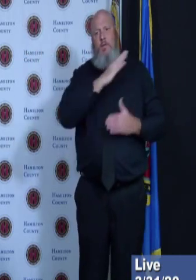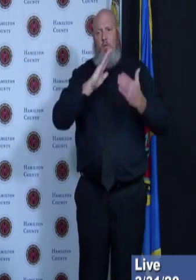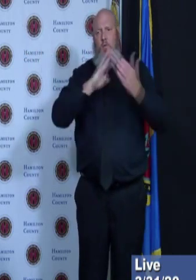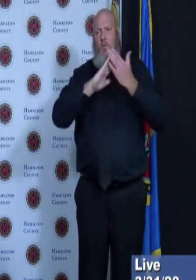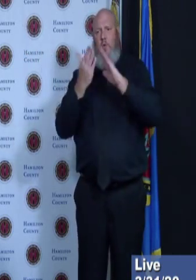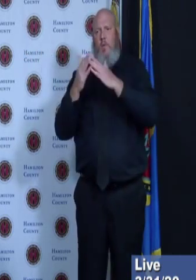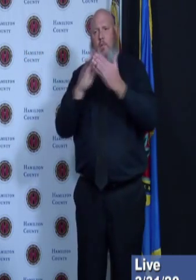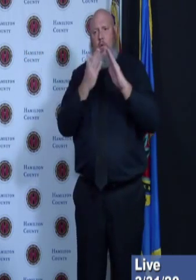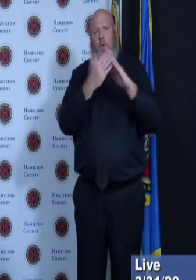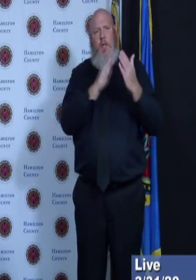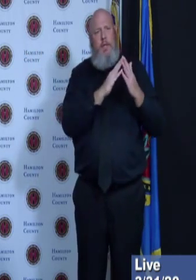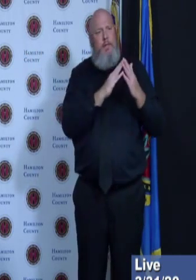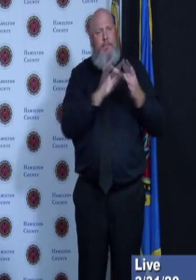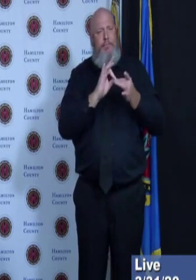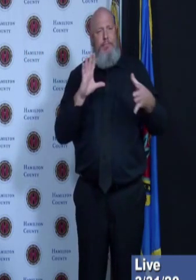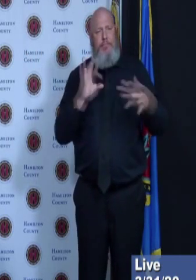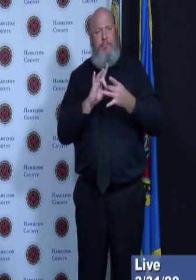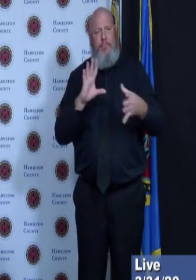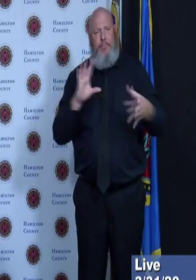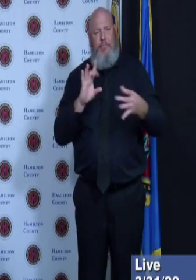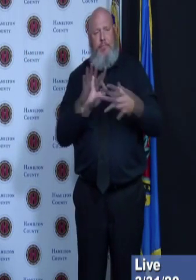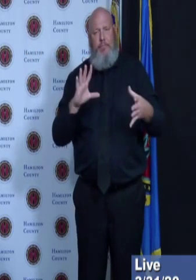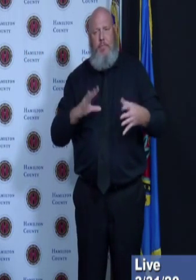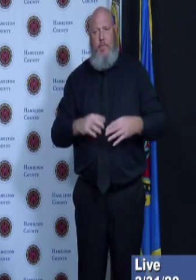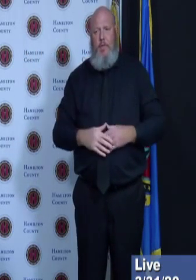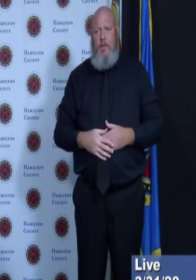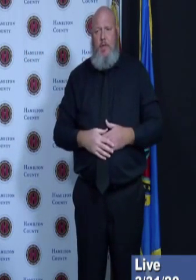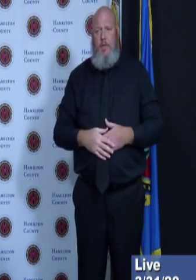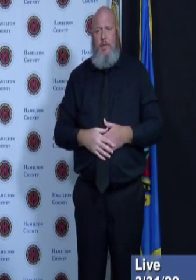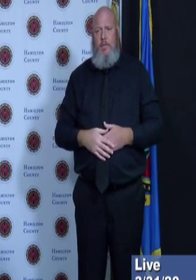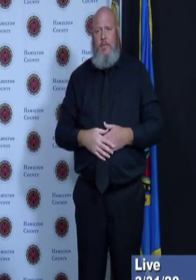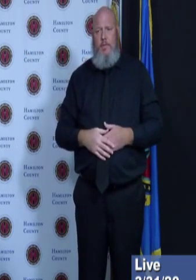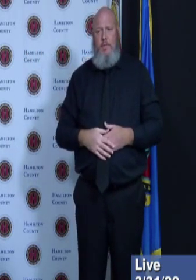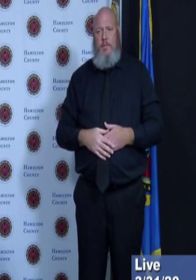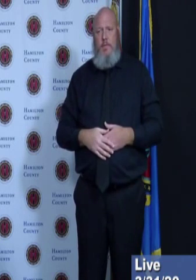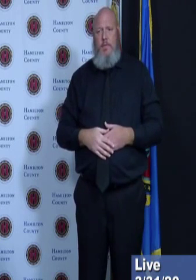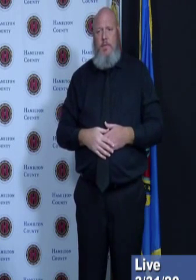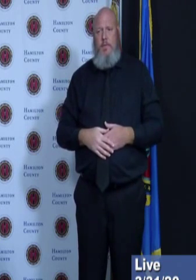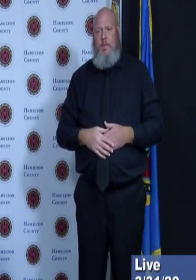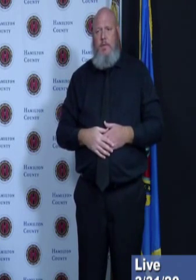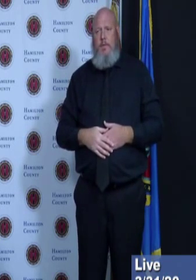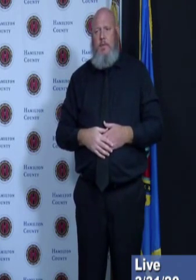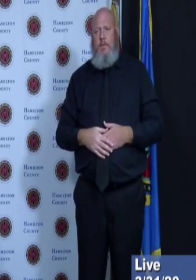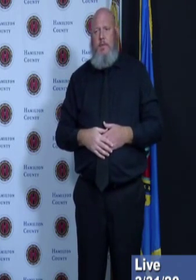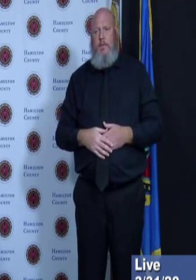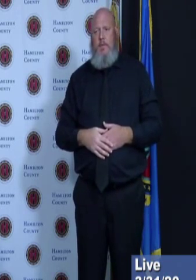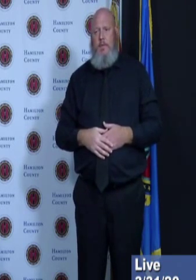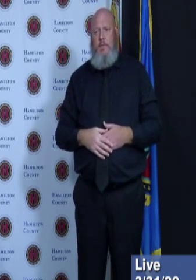and enforced in a more authoritative way at grocers and at parks